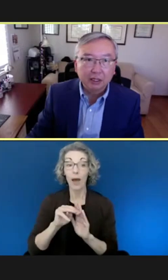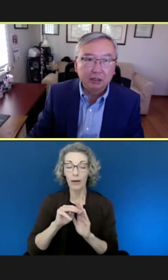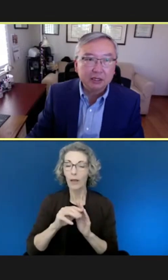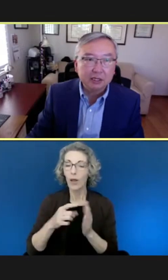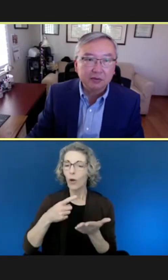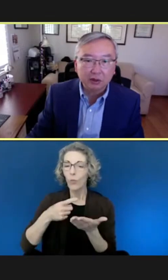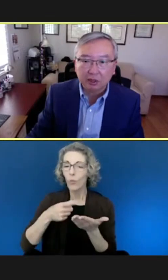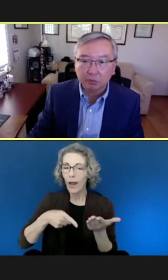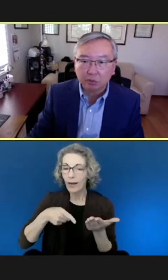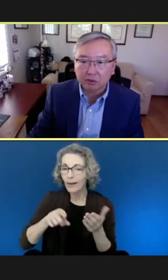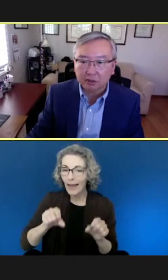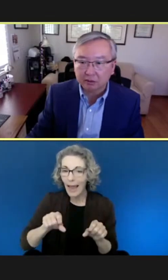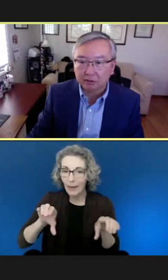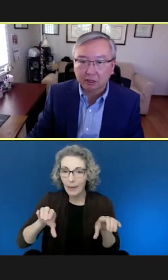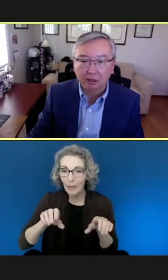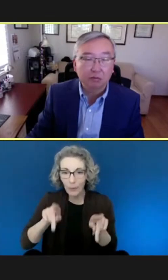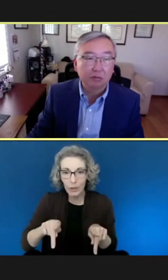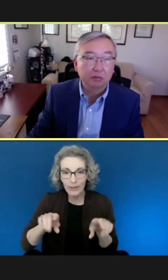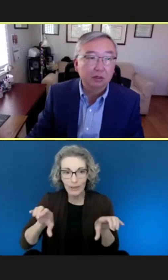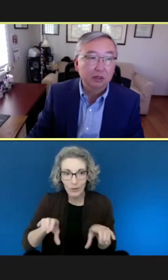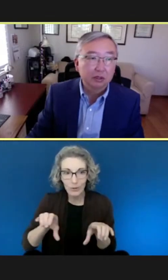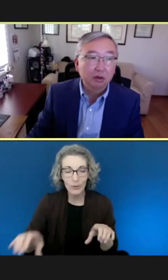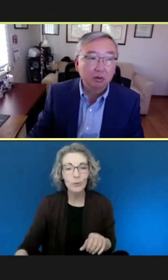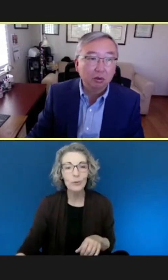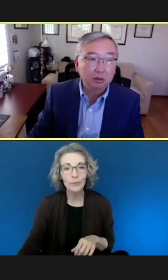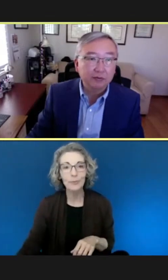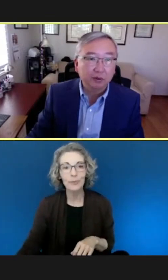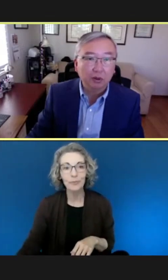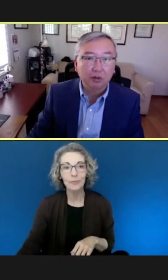And this is very important, not only for